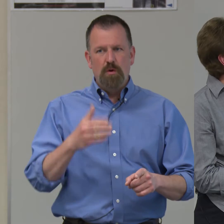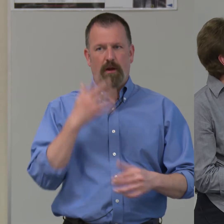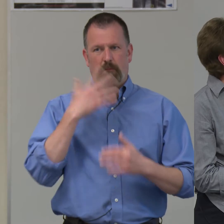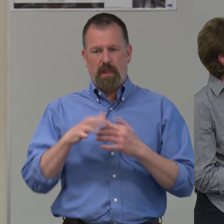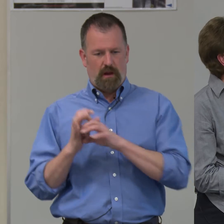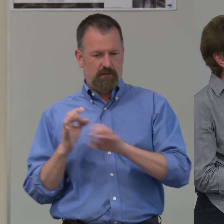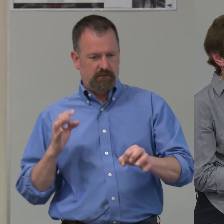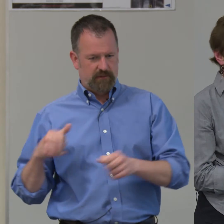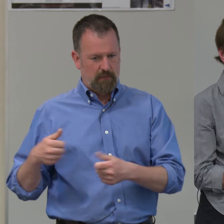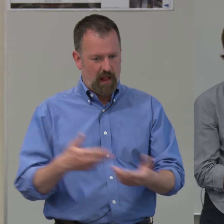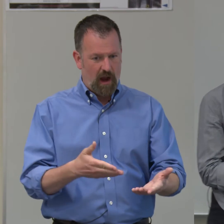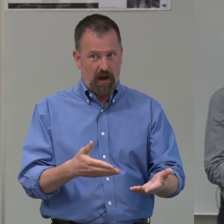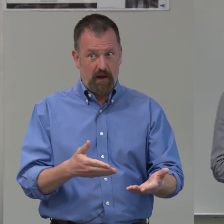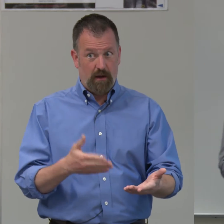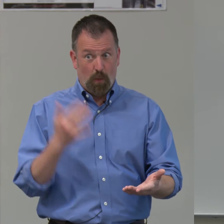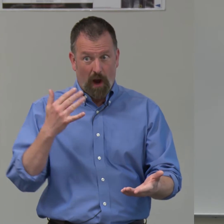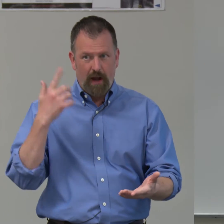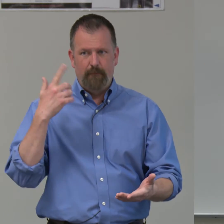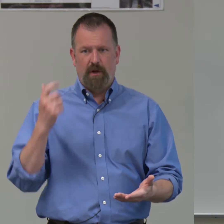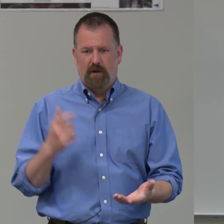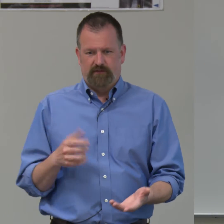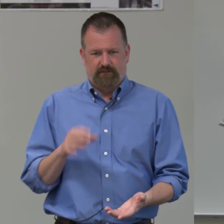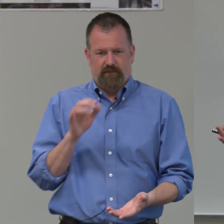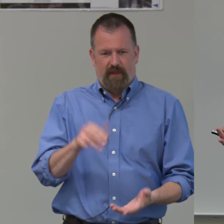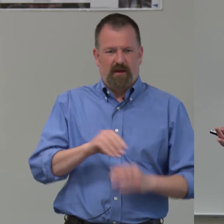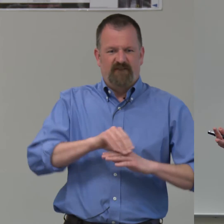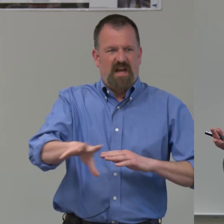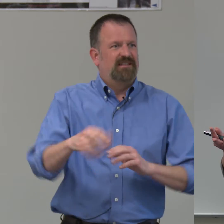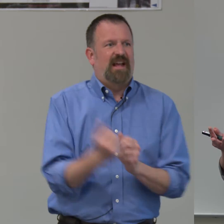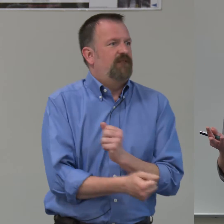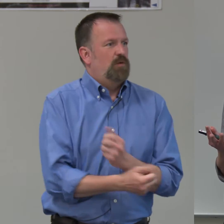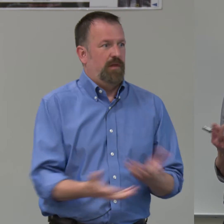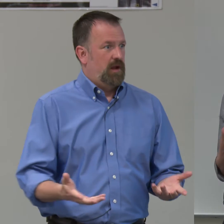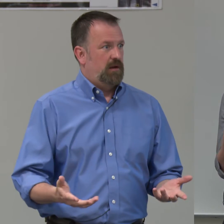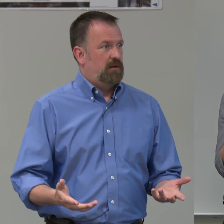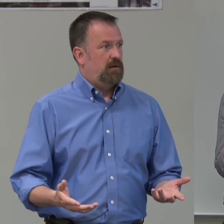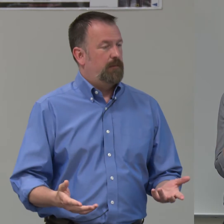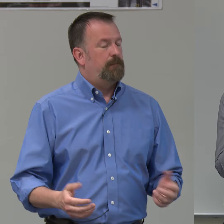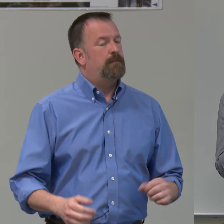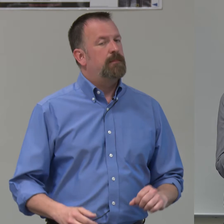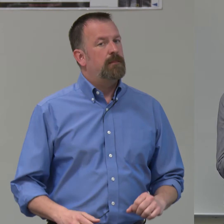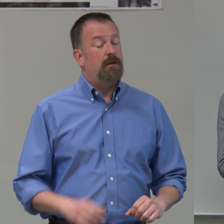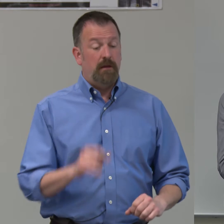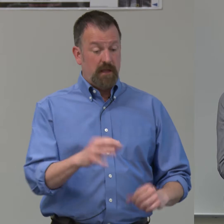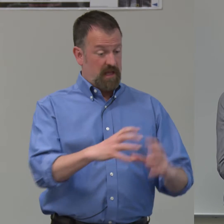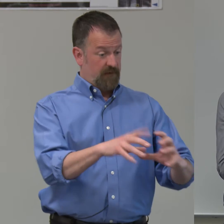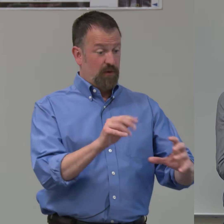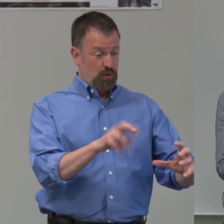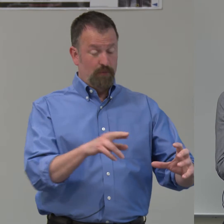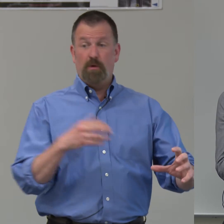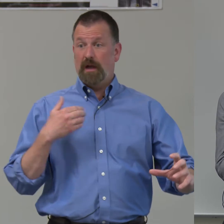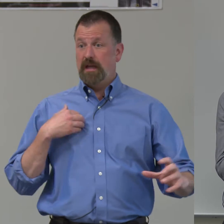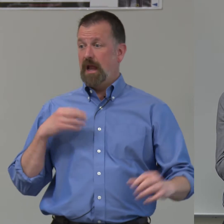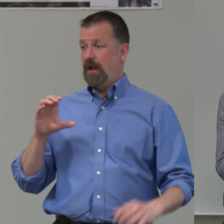because everything is impacted by that, so if we treat tumors with chemotherapy,